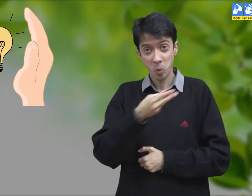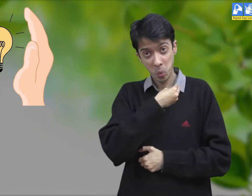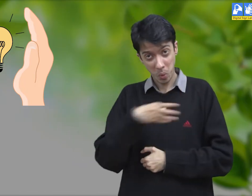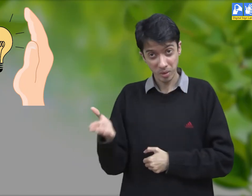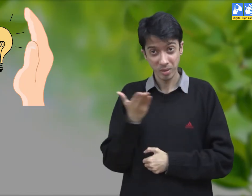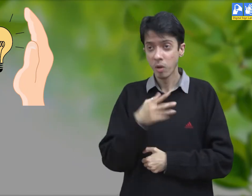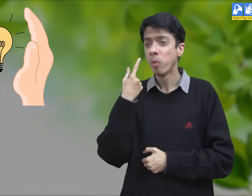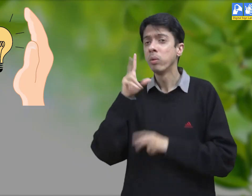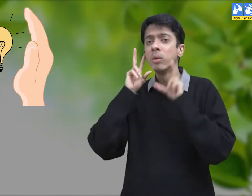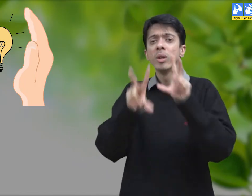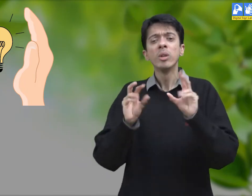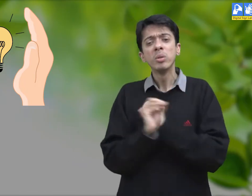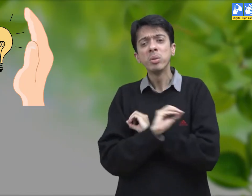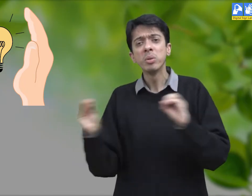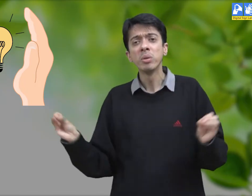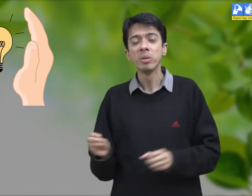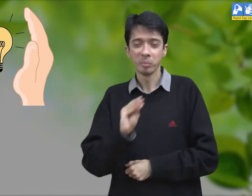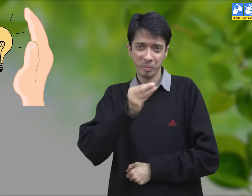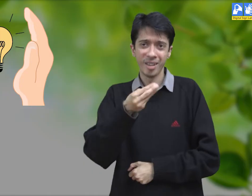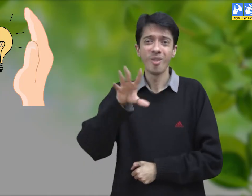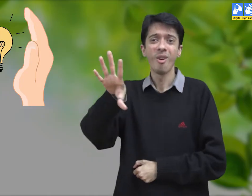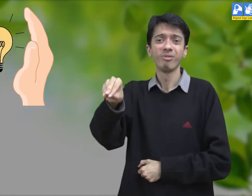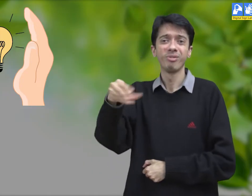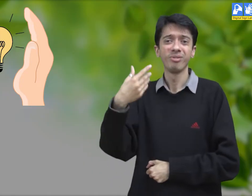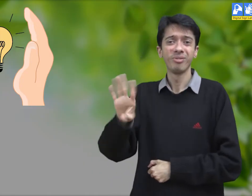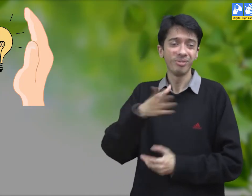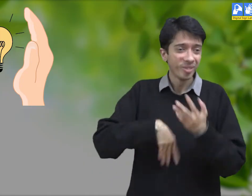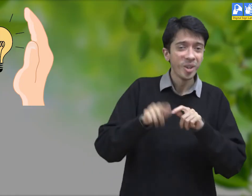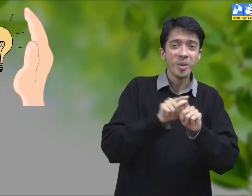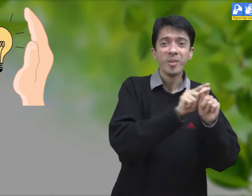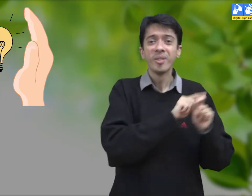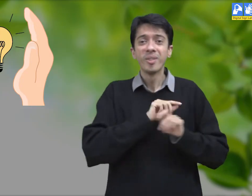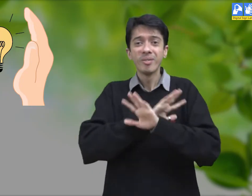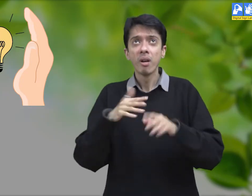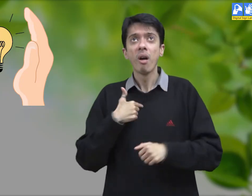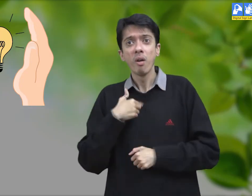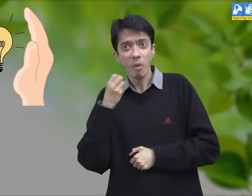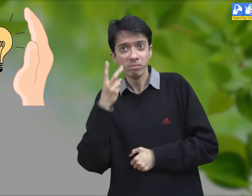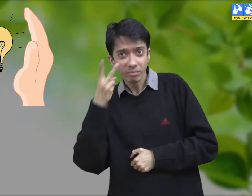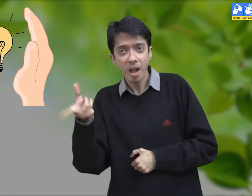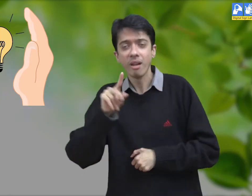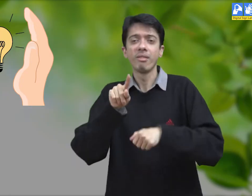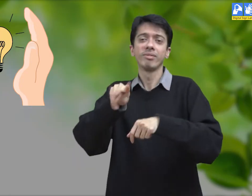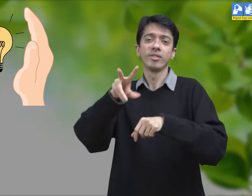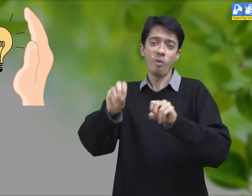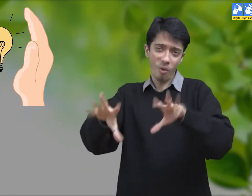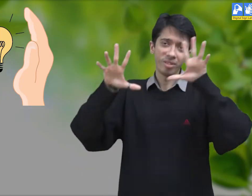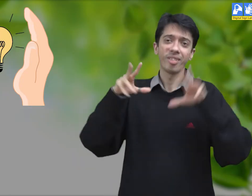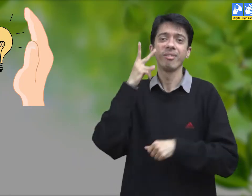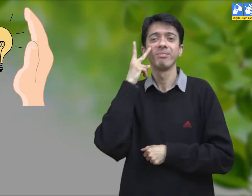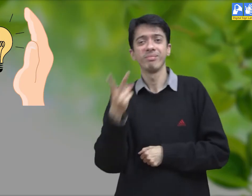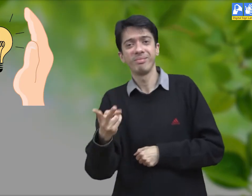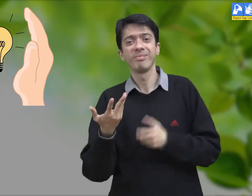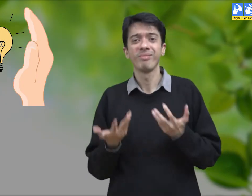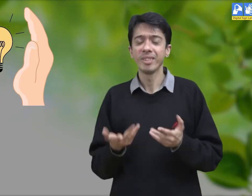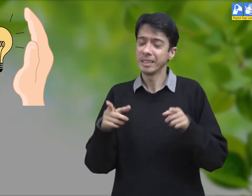This is wrong because that is wasting electricity, light, by keeping the fan television or the lights on.